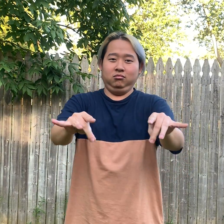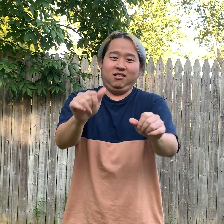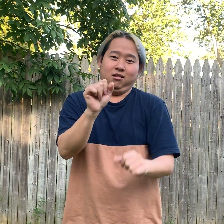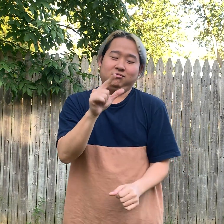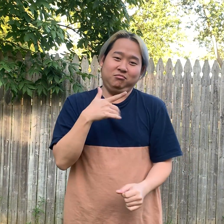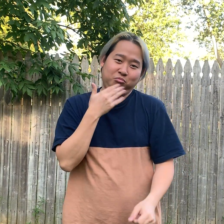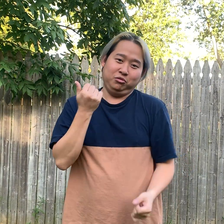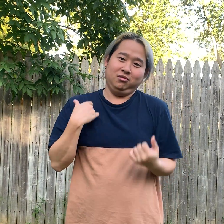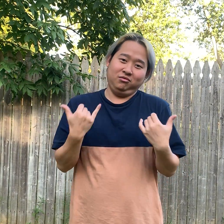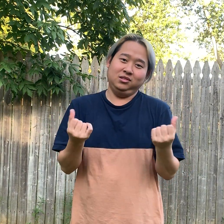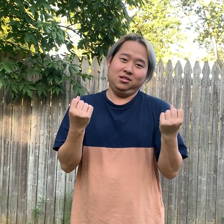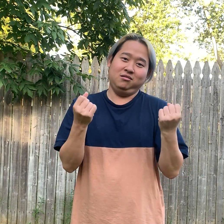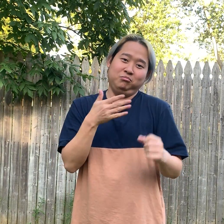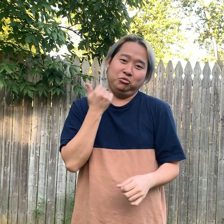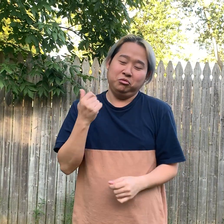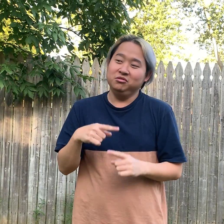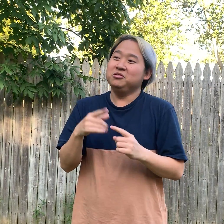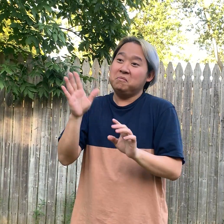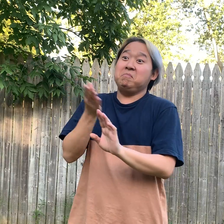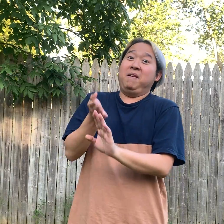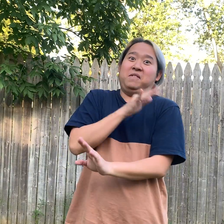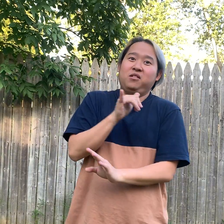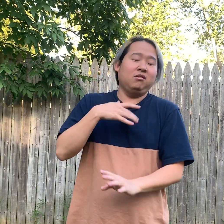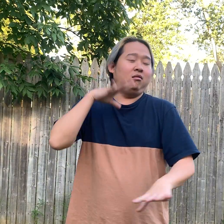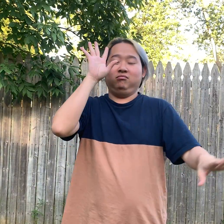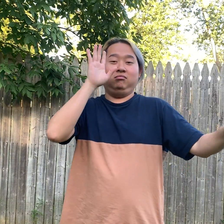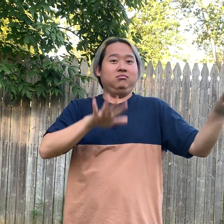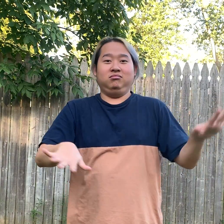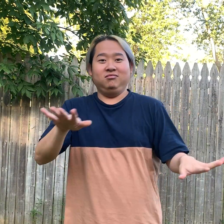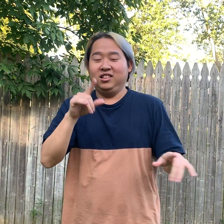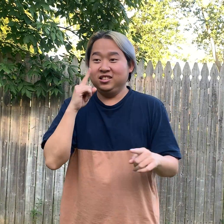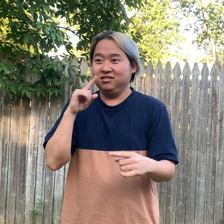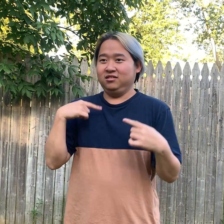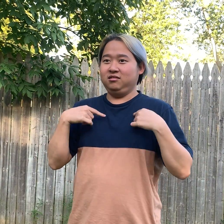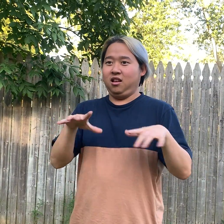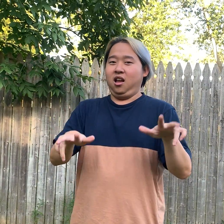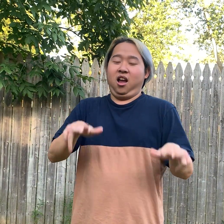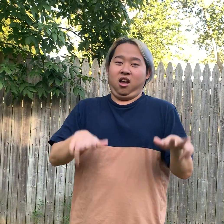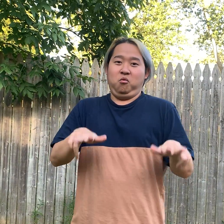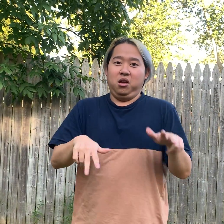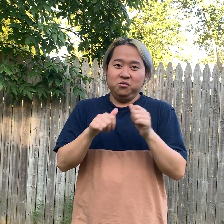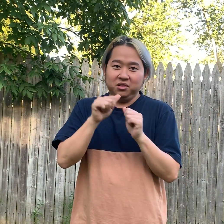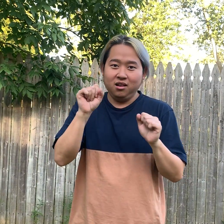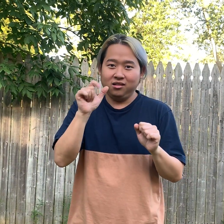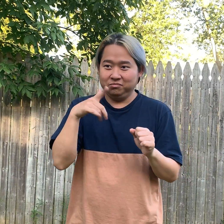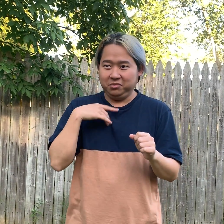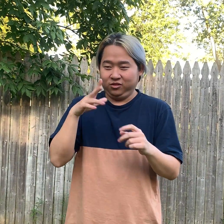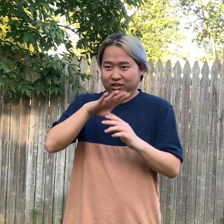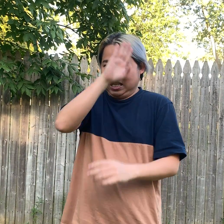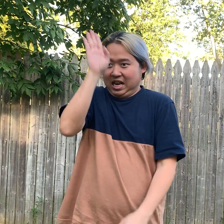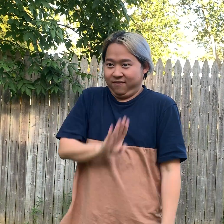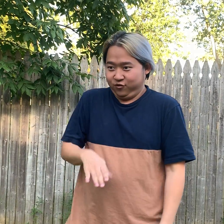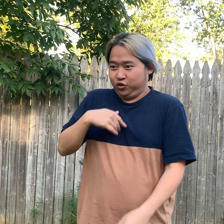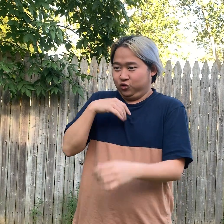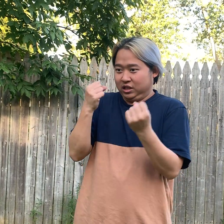Now, my fluency in ASL is pretty good, but when I first arrived it was awkward at best. Add to that the fact that I had NEVER signed before due to my oral upbringing